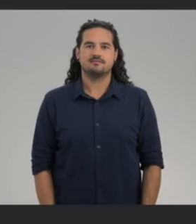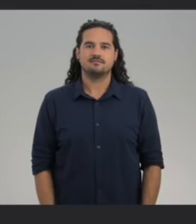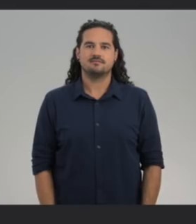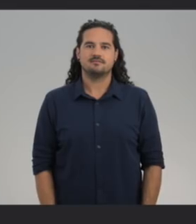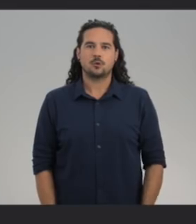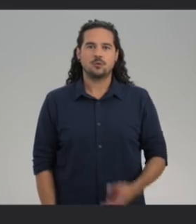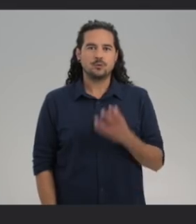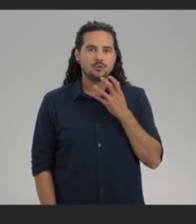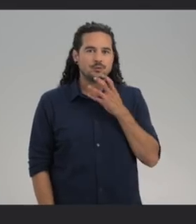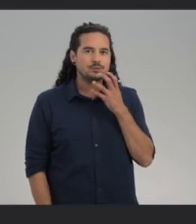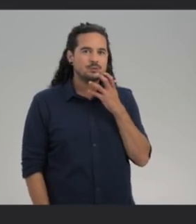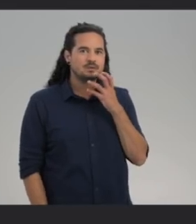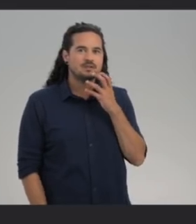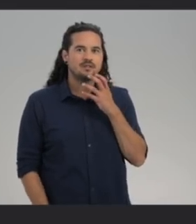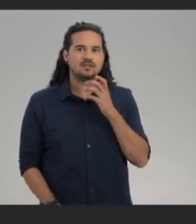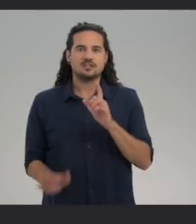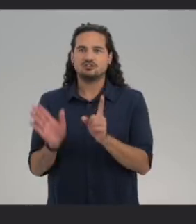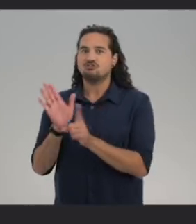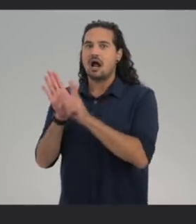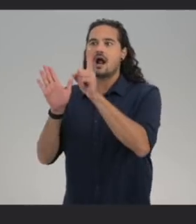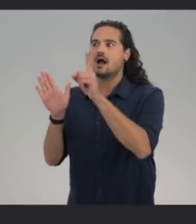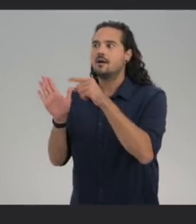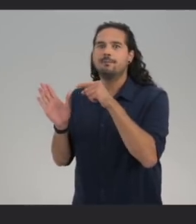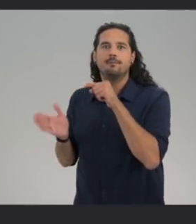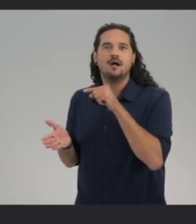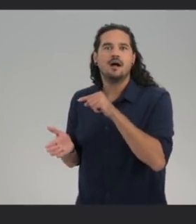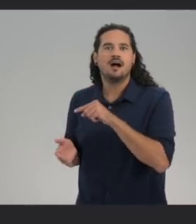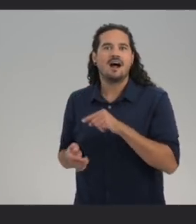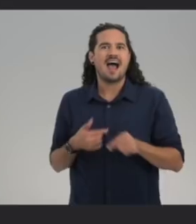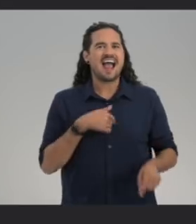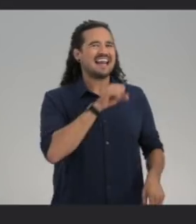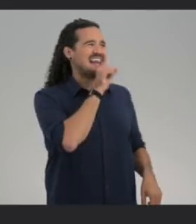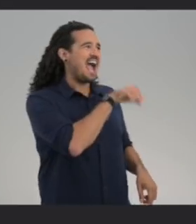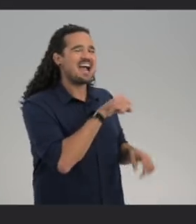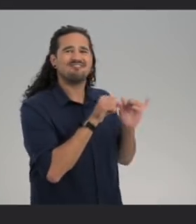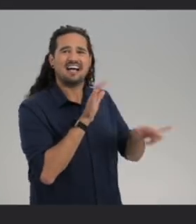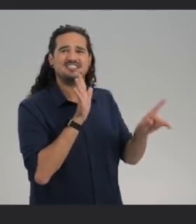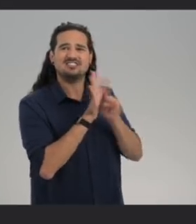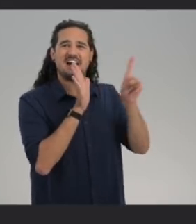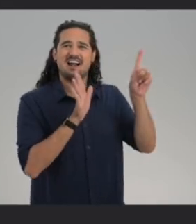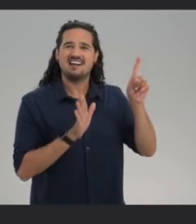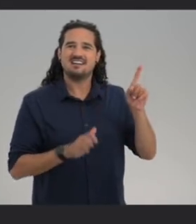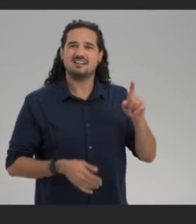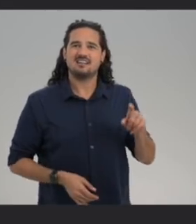[chimes] -Ooh. The chime is back? I love the... [imitates chime] ...sound.